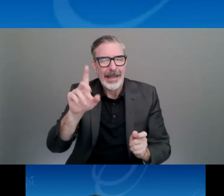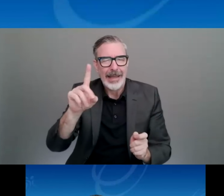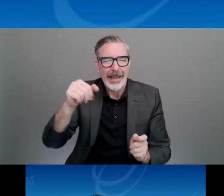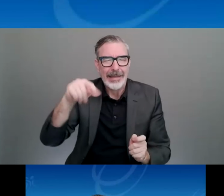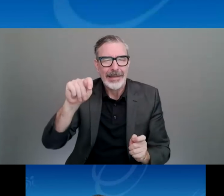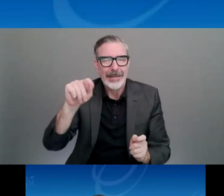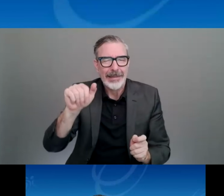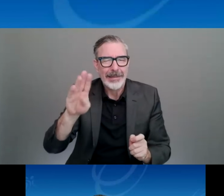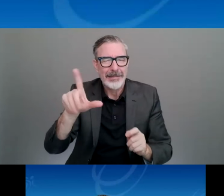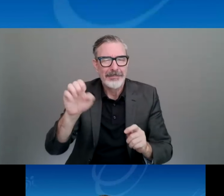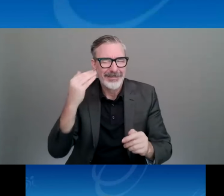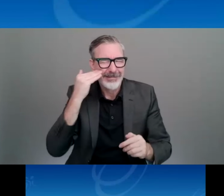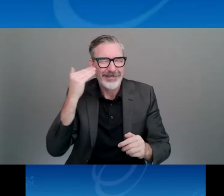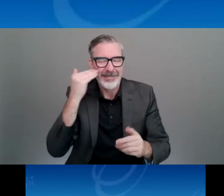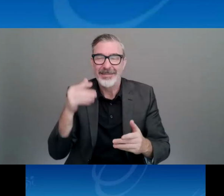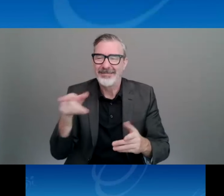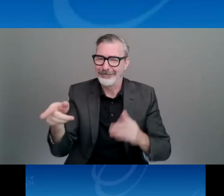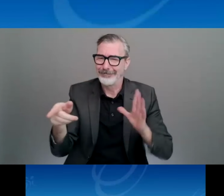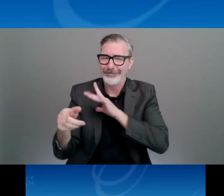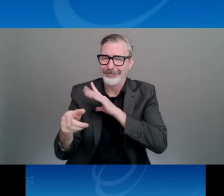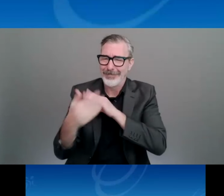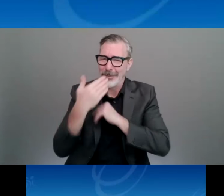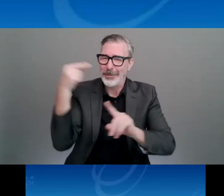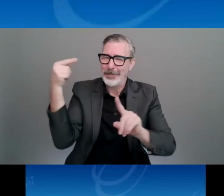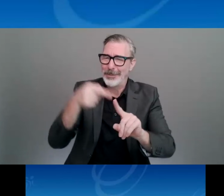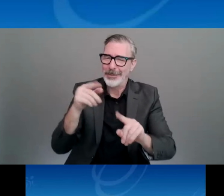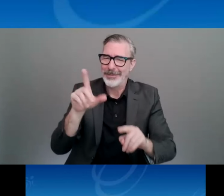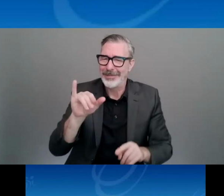So that's a very good point, Lisa. Thank you so much. Abhishek